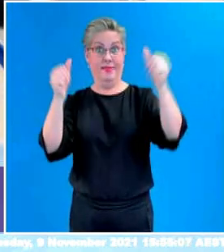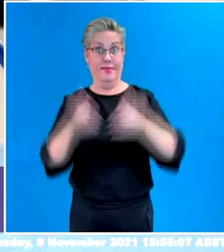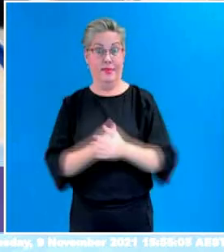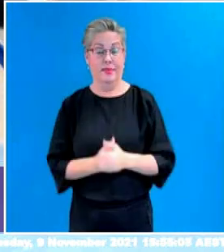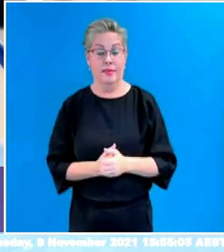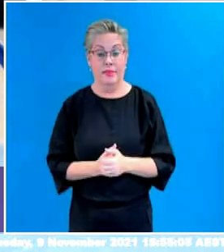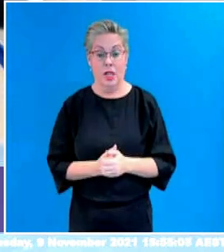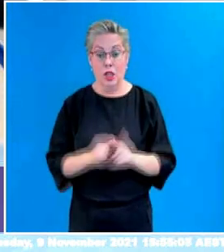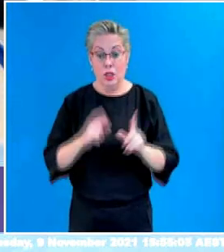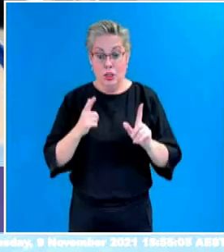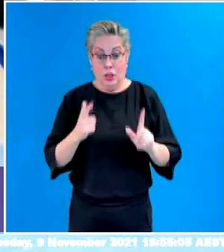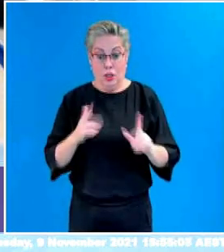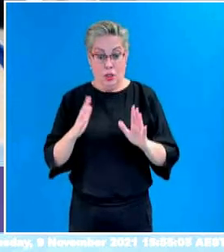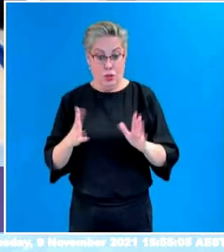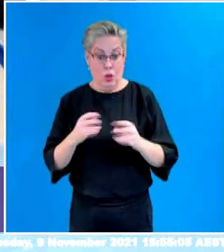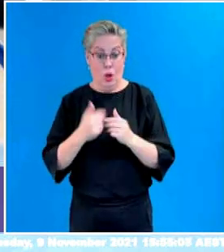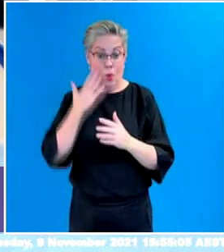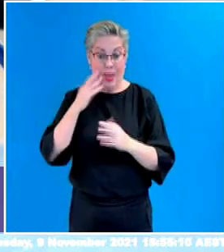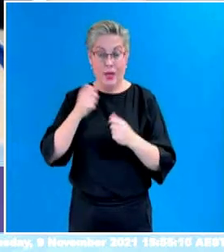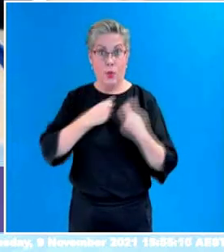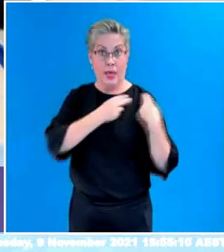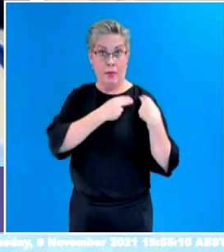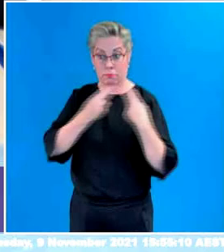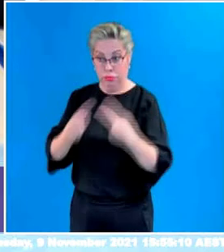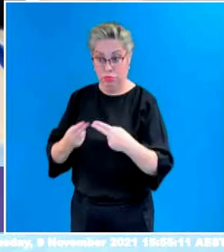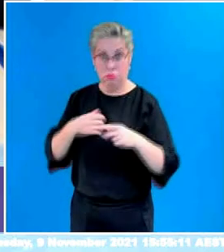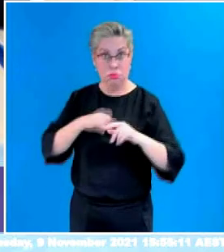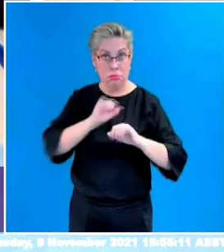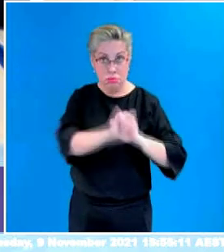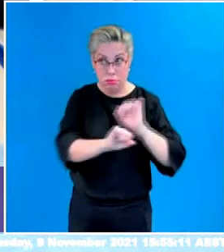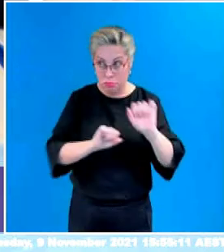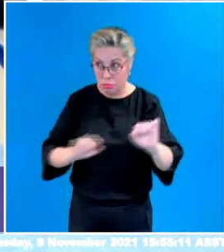two relevant departments was to say one department has a critical role in the